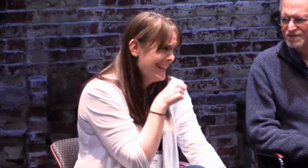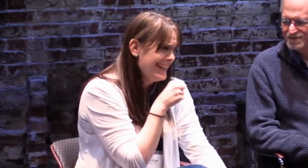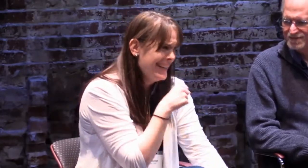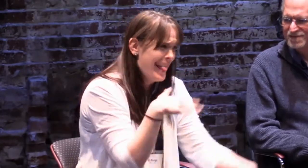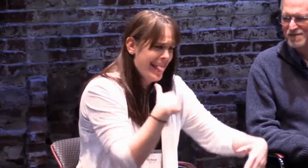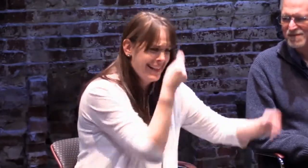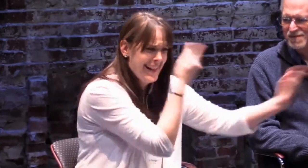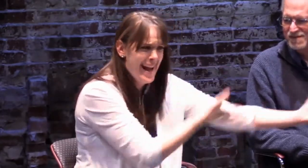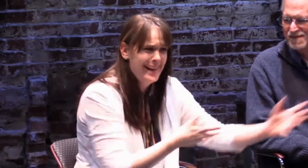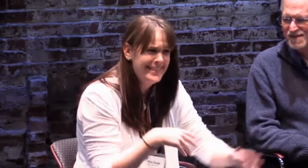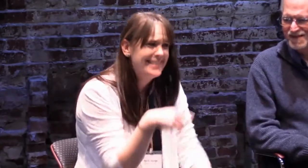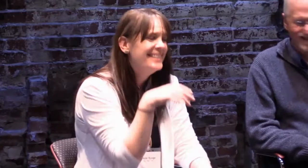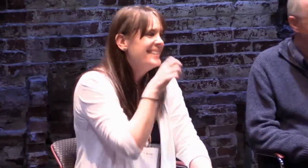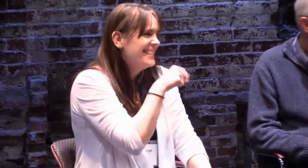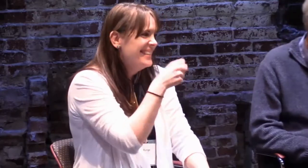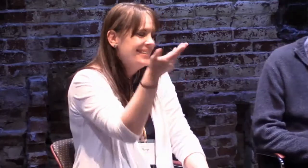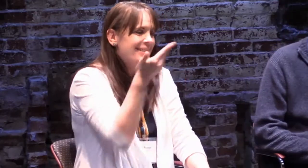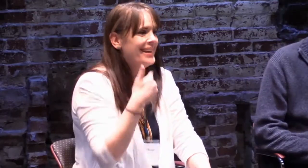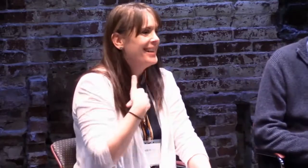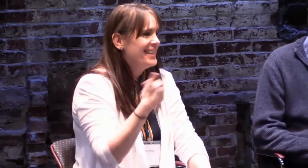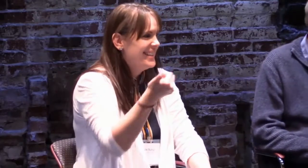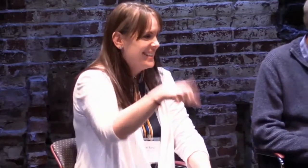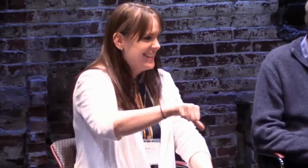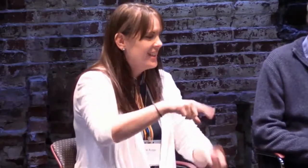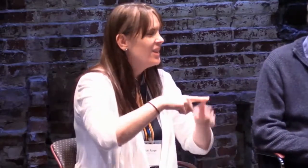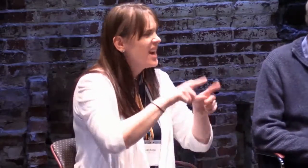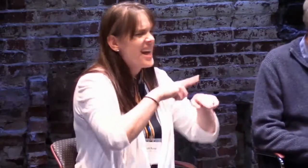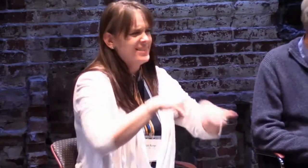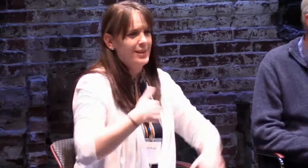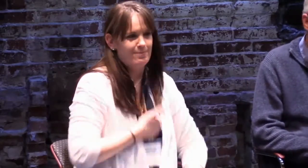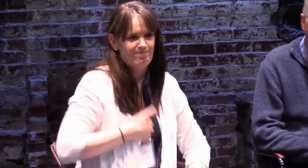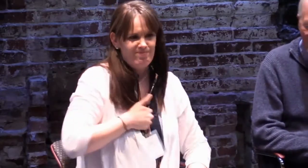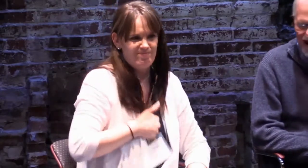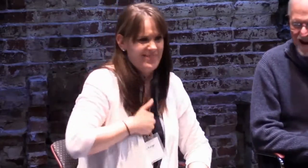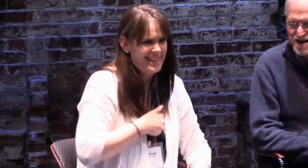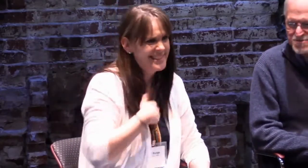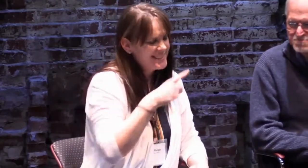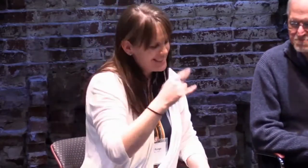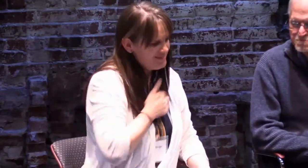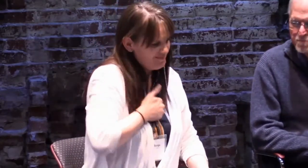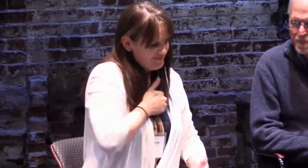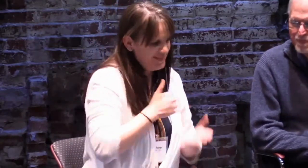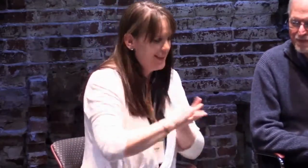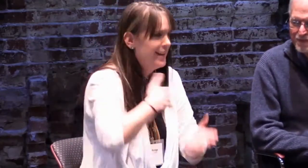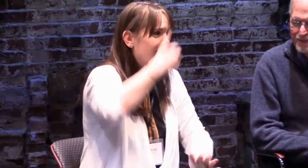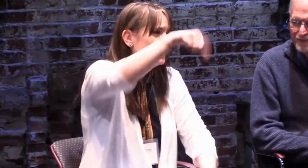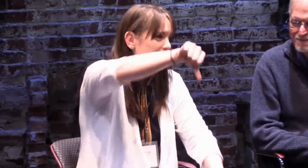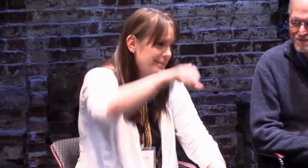I wasn't accepted into the NTD summer program, but there were other opportunities in Colorado.